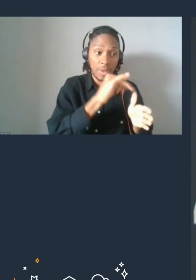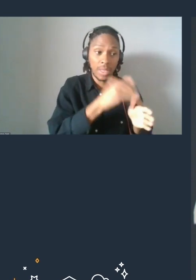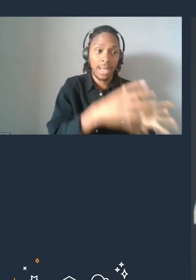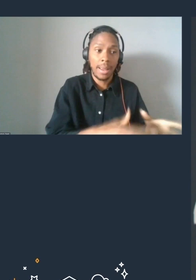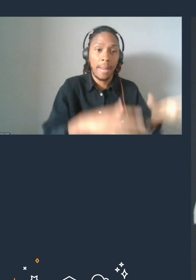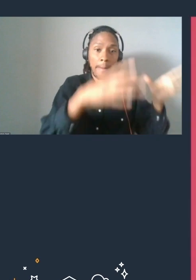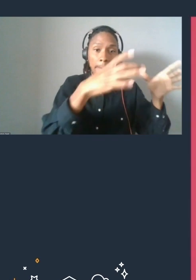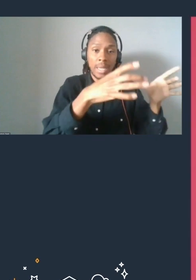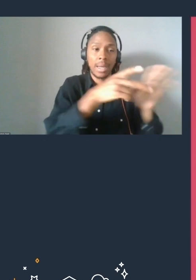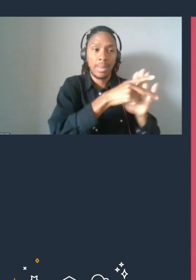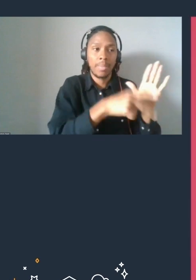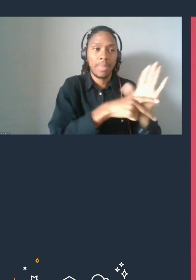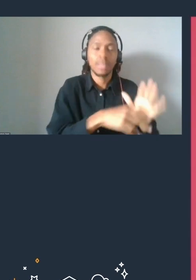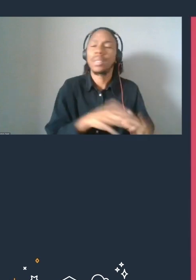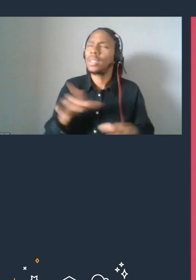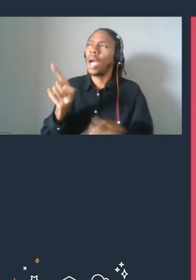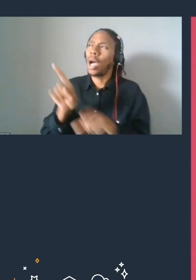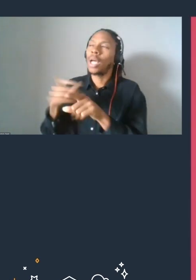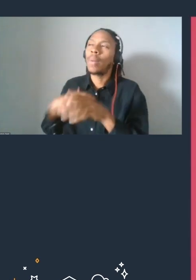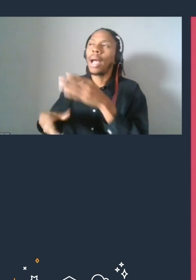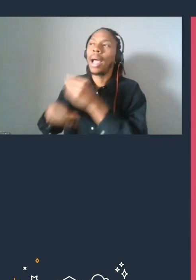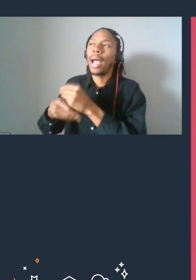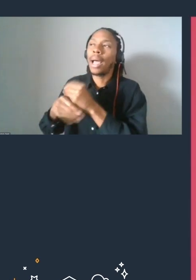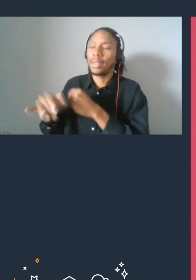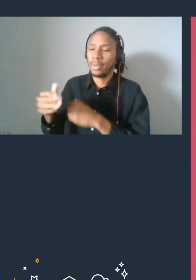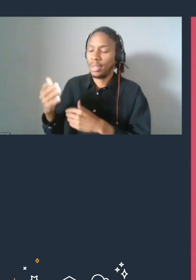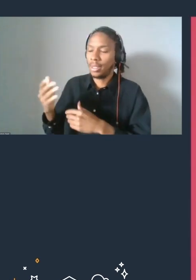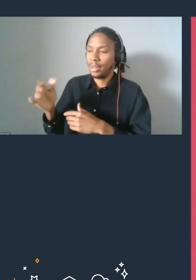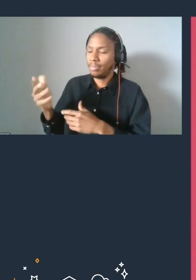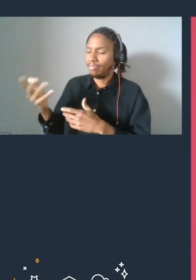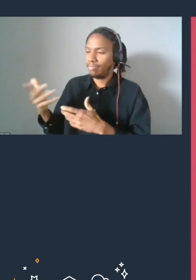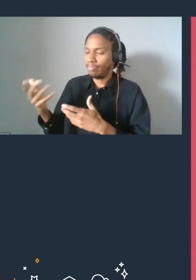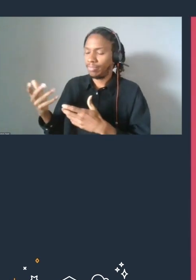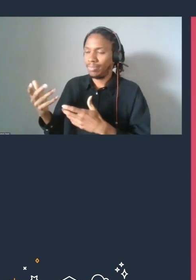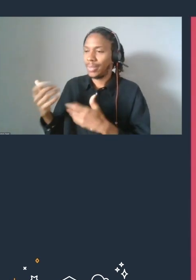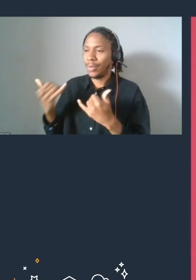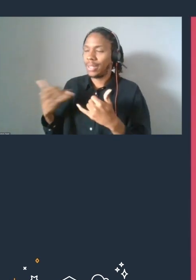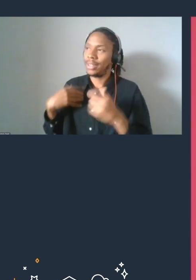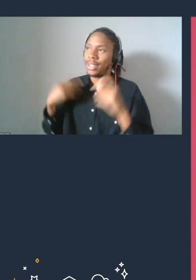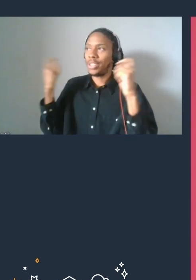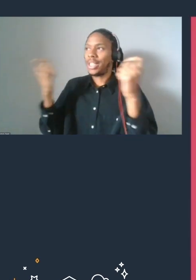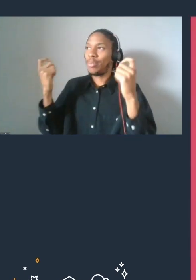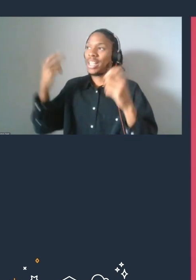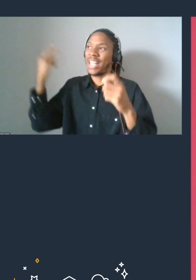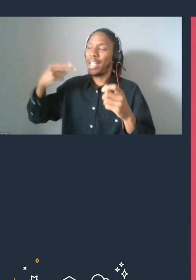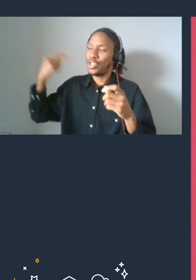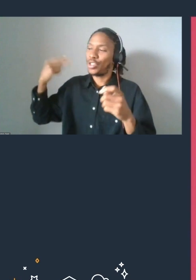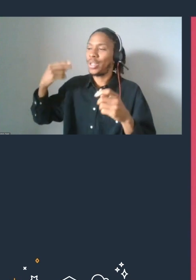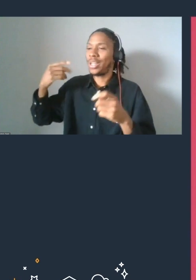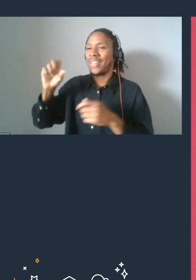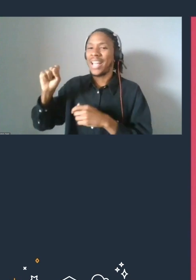Yeah, and I'll also add since this, you know, since this, you know, we're kind of celebrating the history of S3 today,